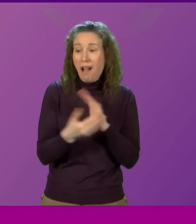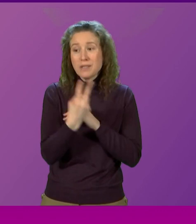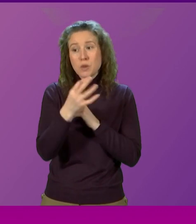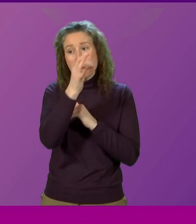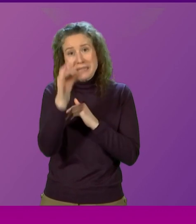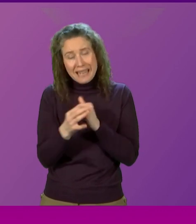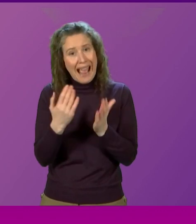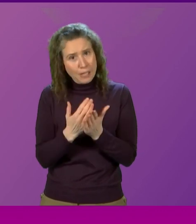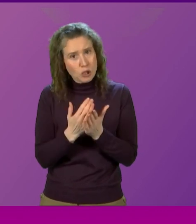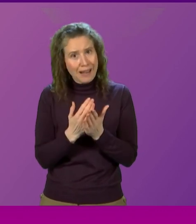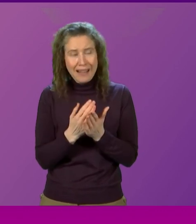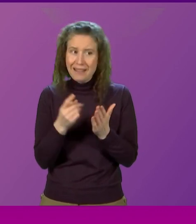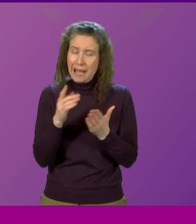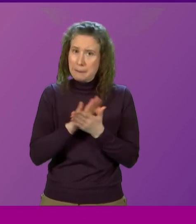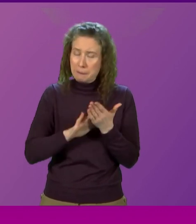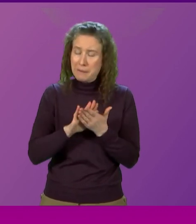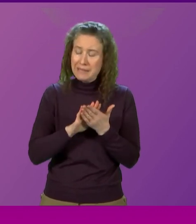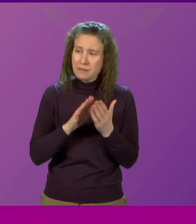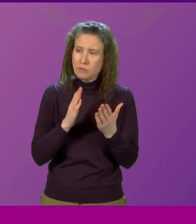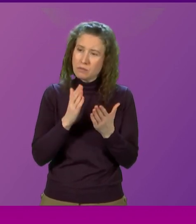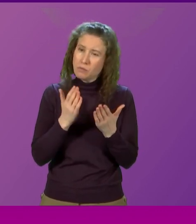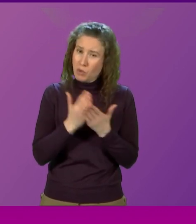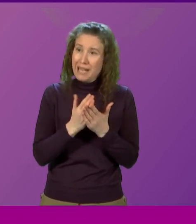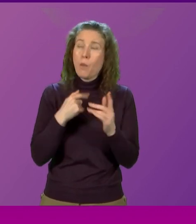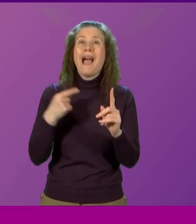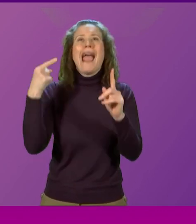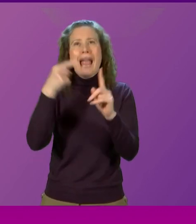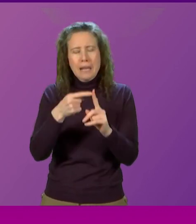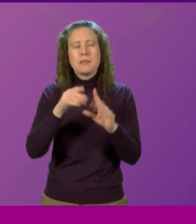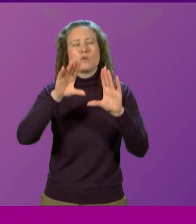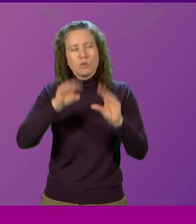service, a figure of less than 2 per cent effectively amounts to eliminating single crewing.